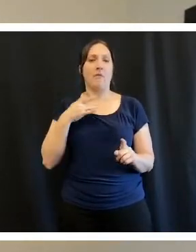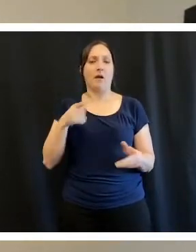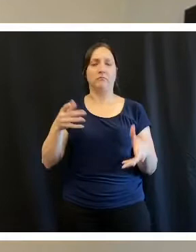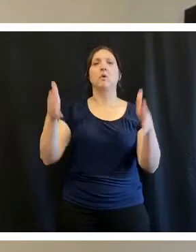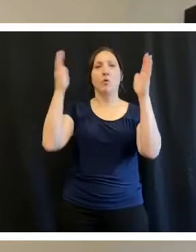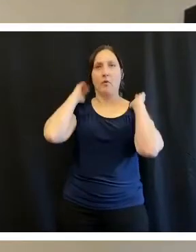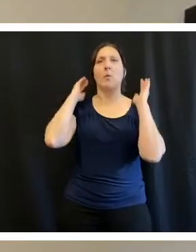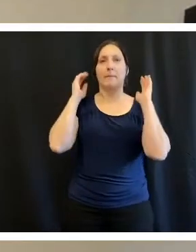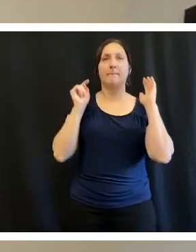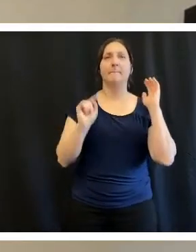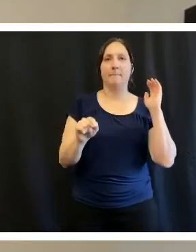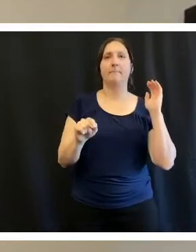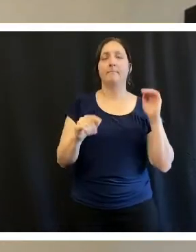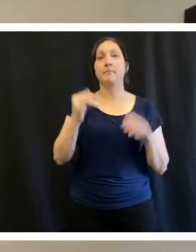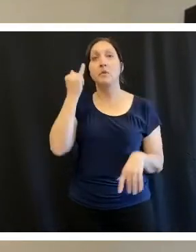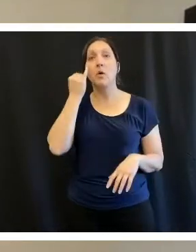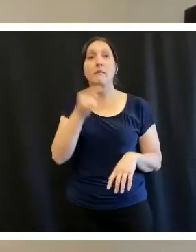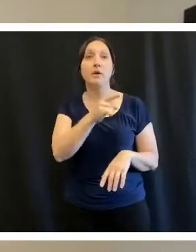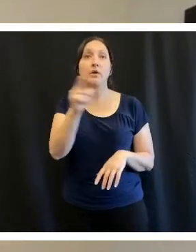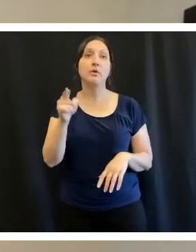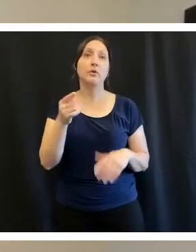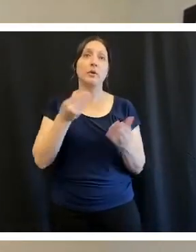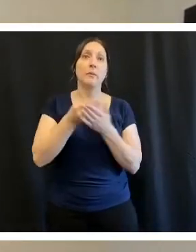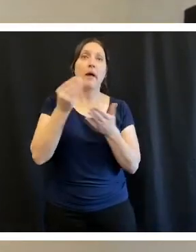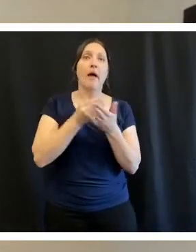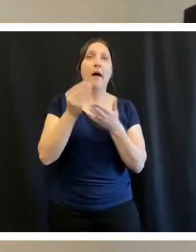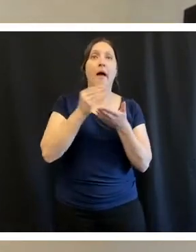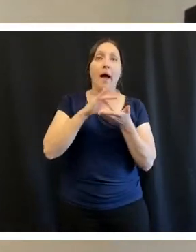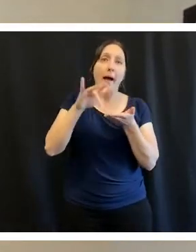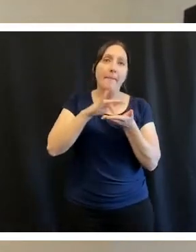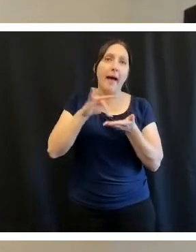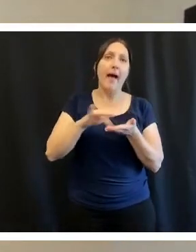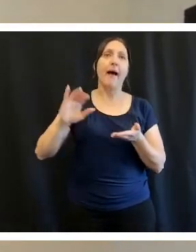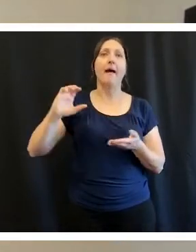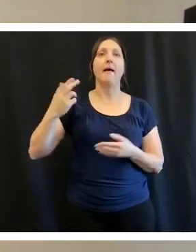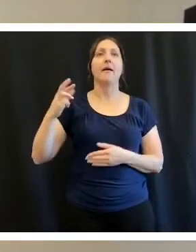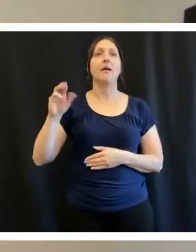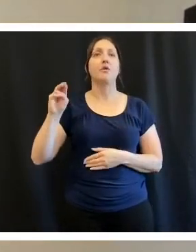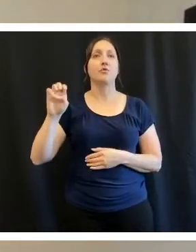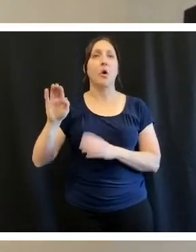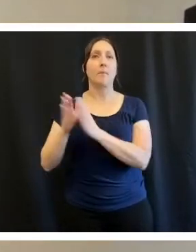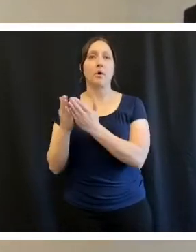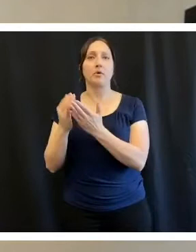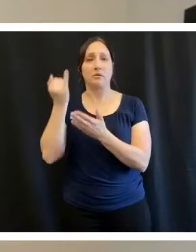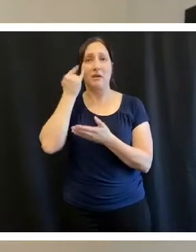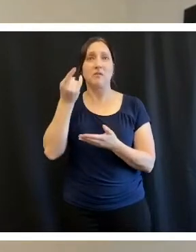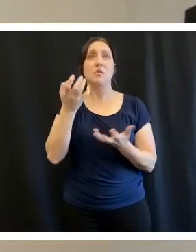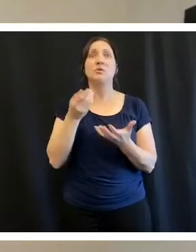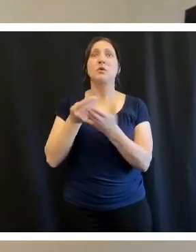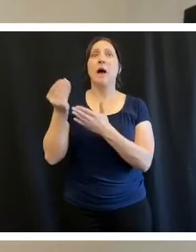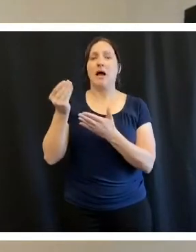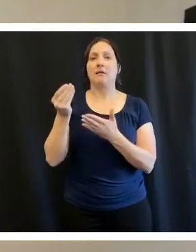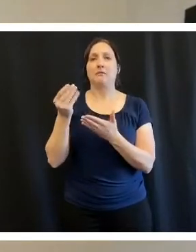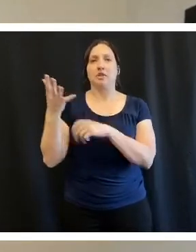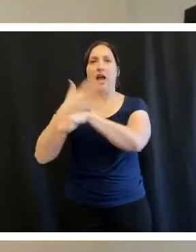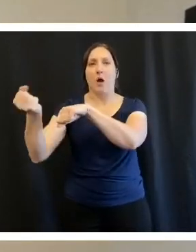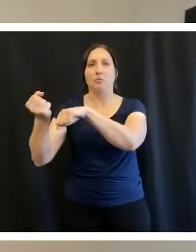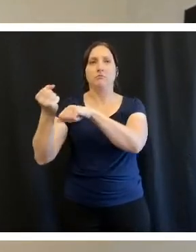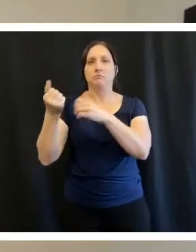If you're in market for iPads or Chromebooks, those are increasingly short supply right now. It's the education and parents across the country